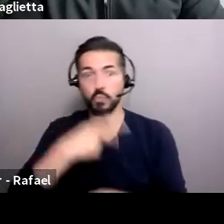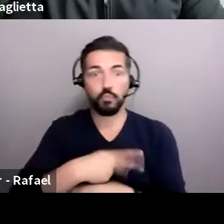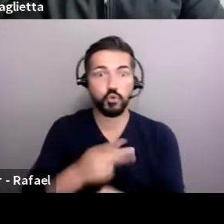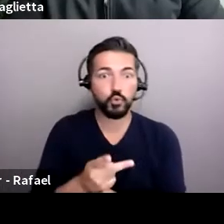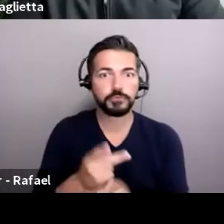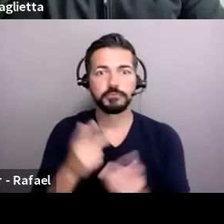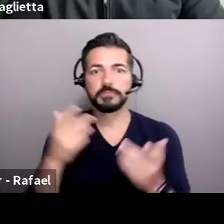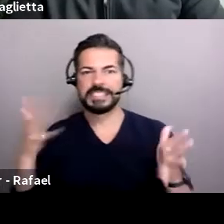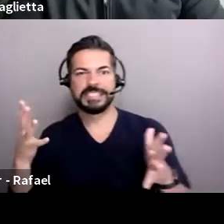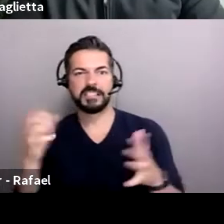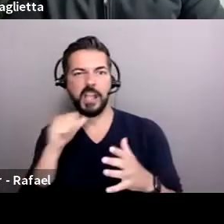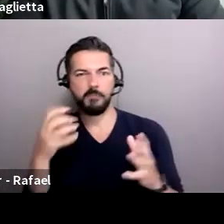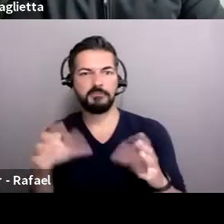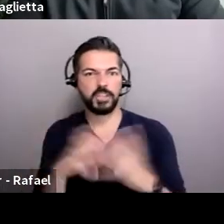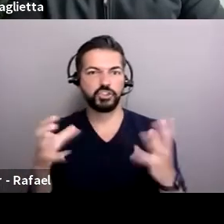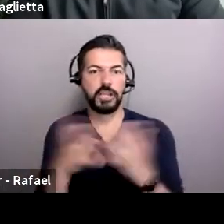Maybe some box art, usually not actually.